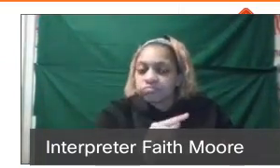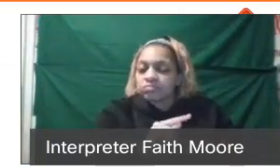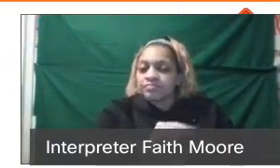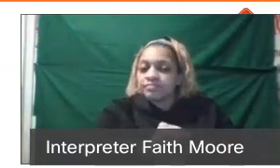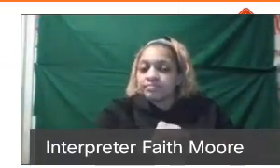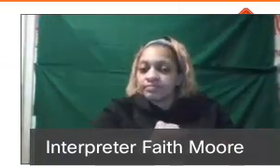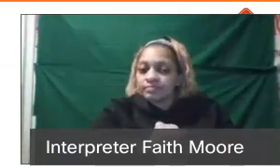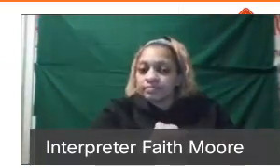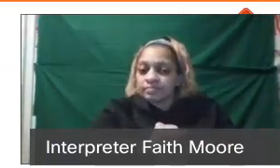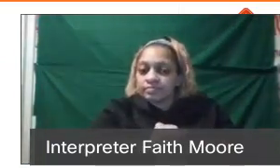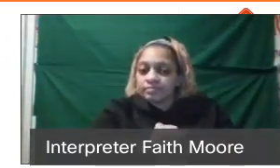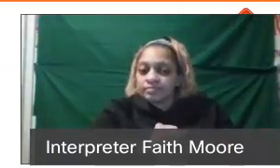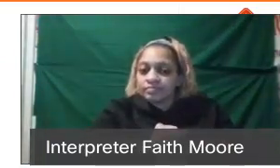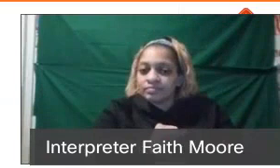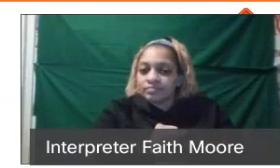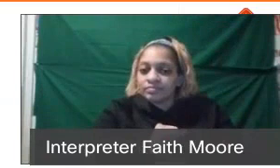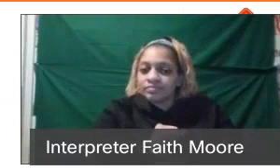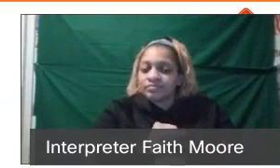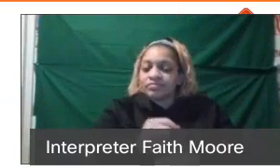Fun stuff we can do with friends trail.